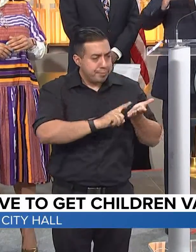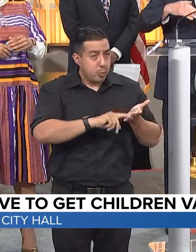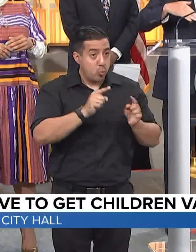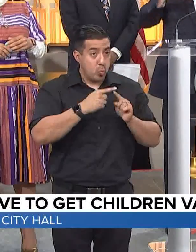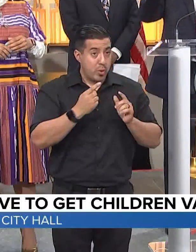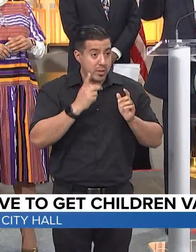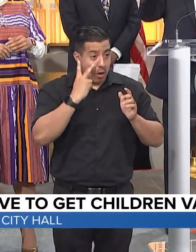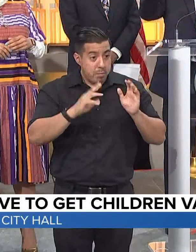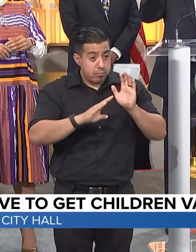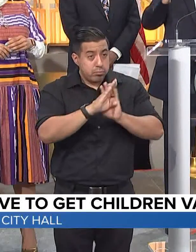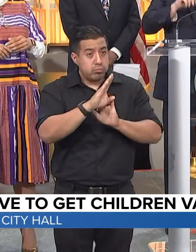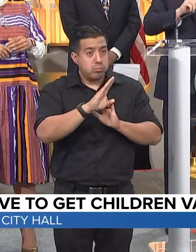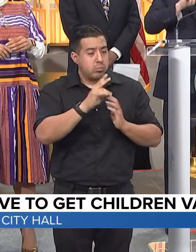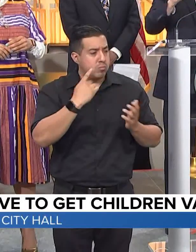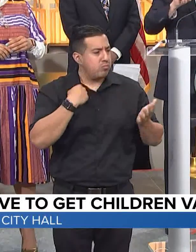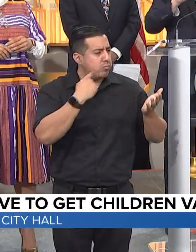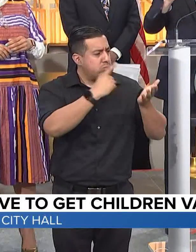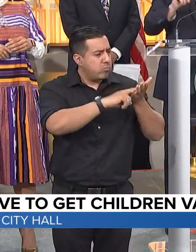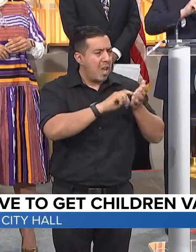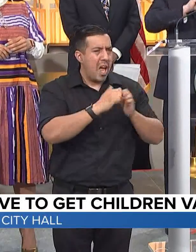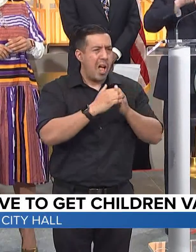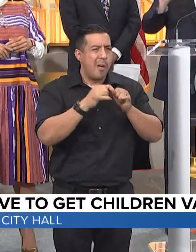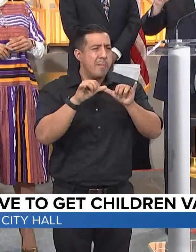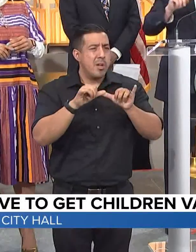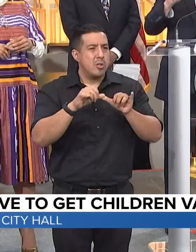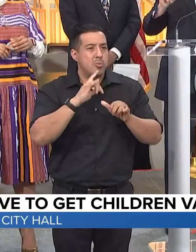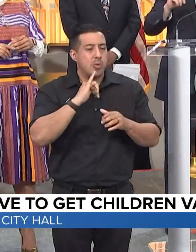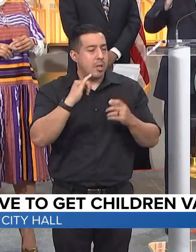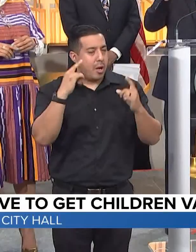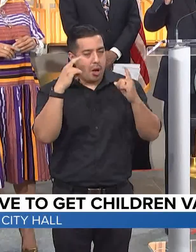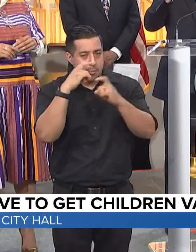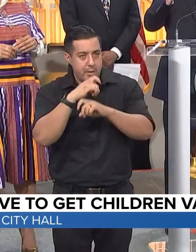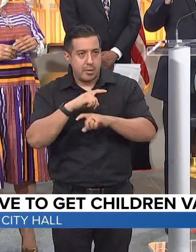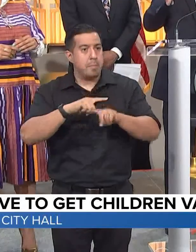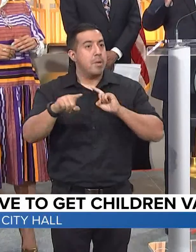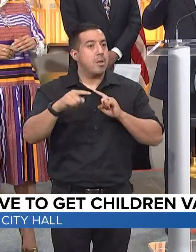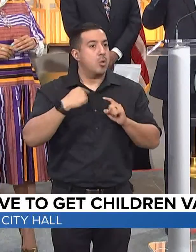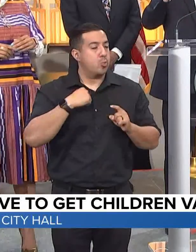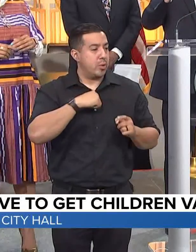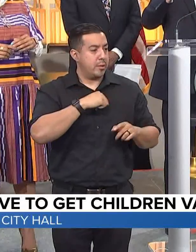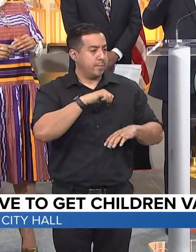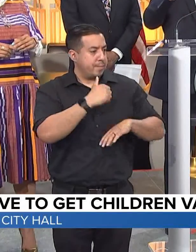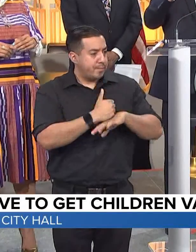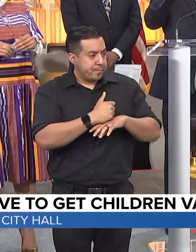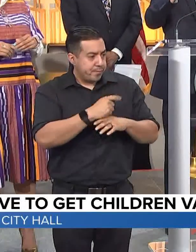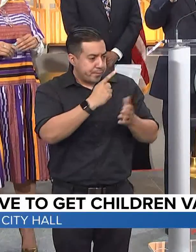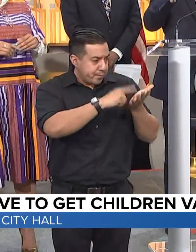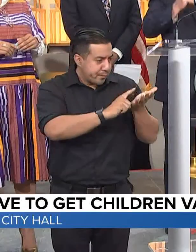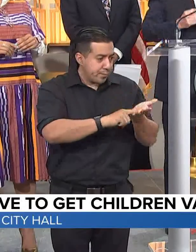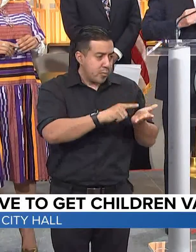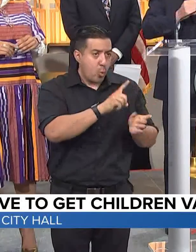we set that value. The way you measure it. There's a. It's very complicated, but we set that value arbitrarily, is 100%.